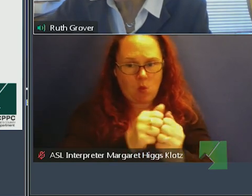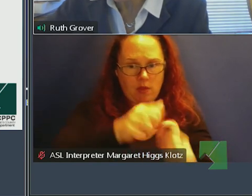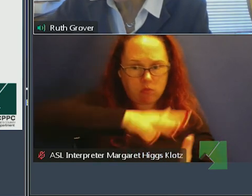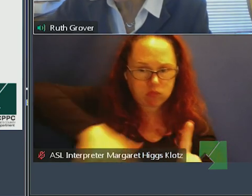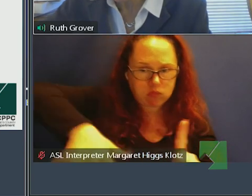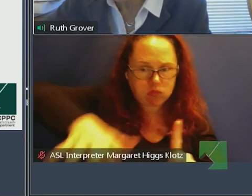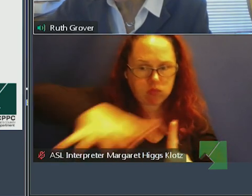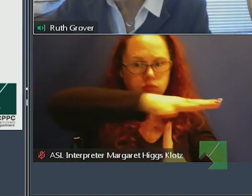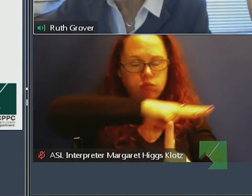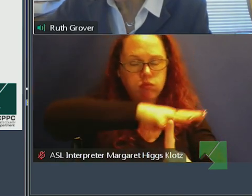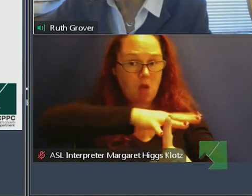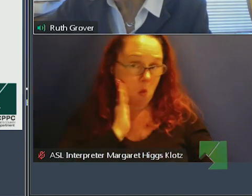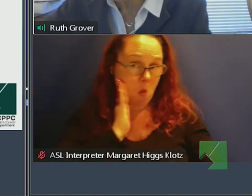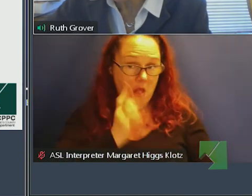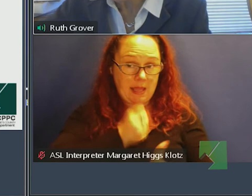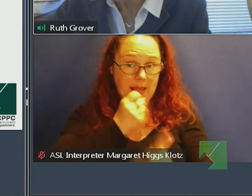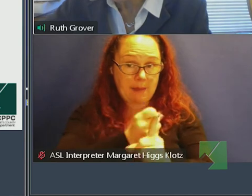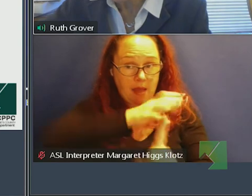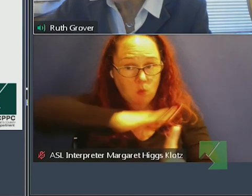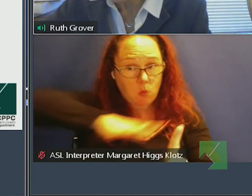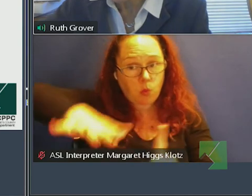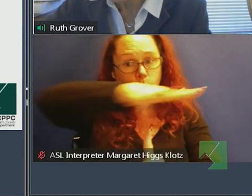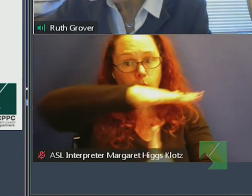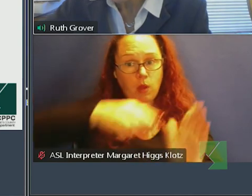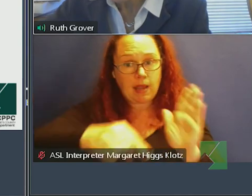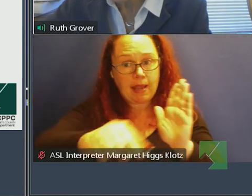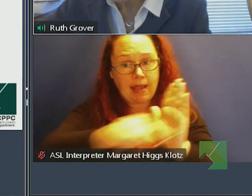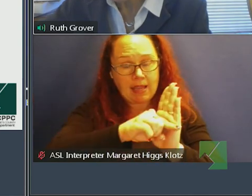neighborhood and whether alternatives have been considered